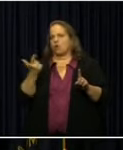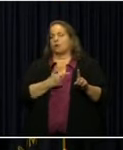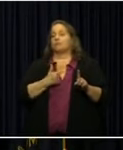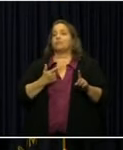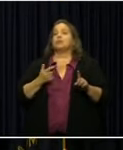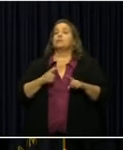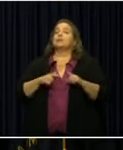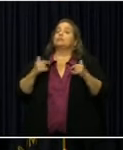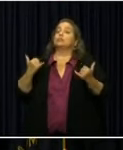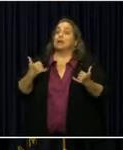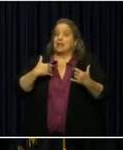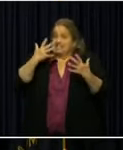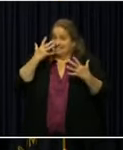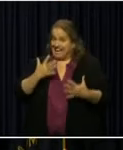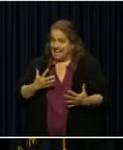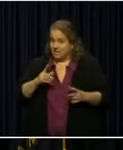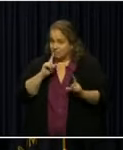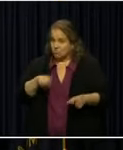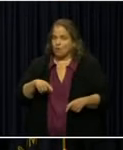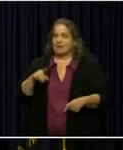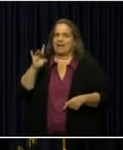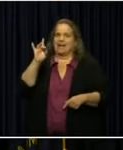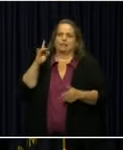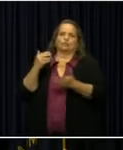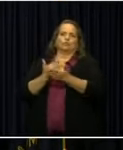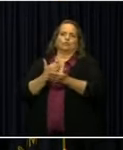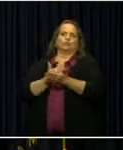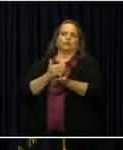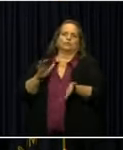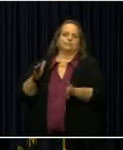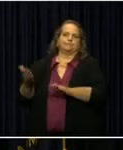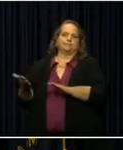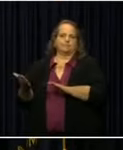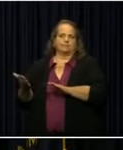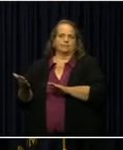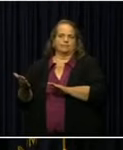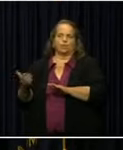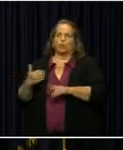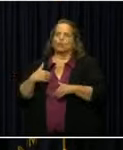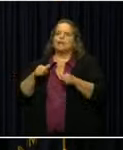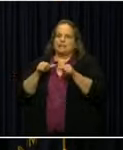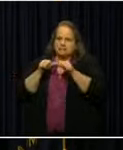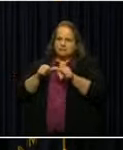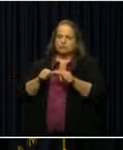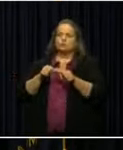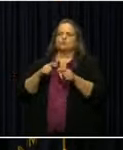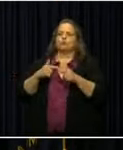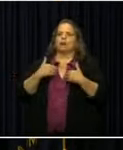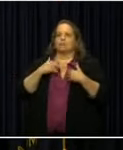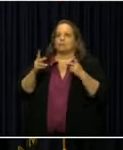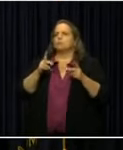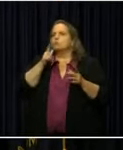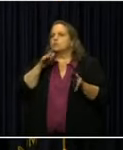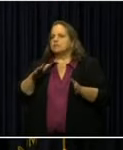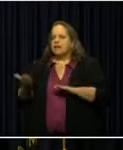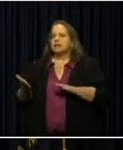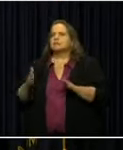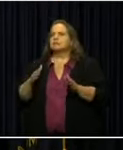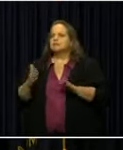THEY ARE 79.3% WHITE, 12.33%